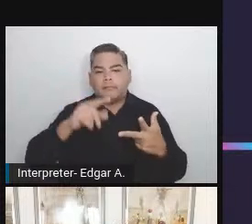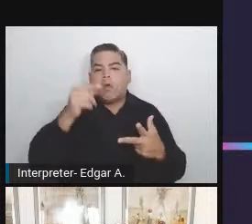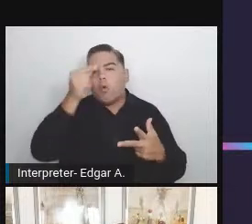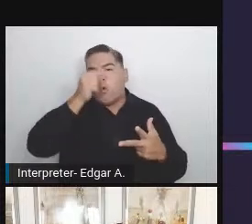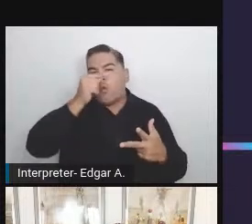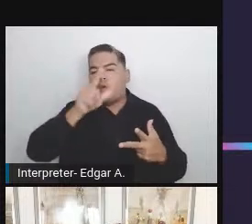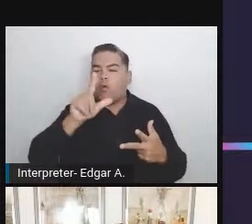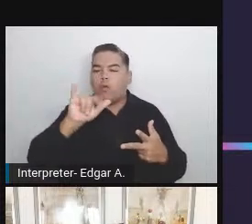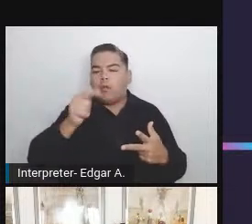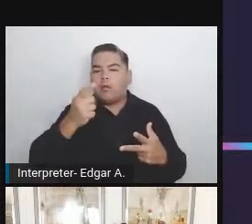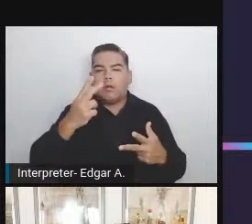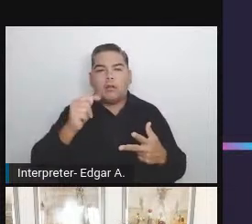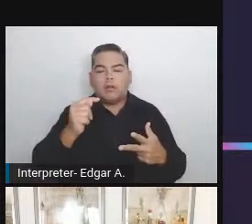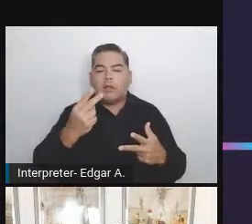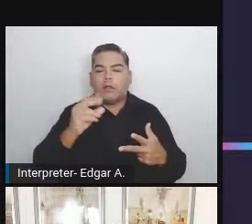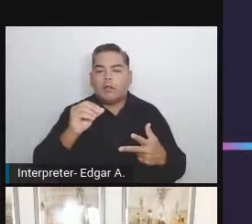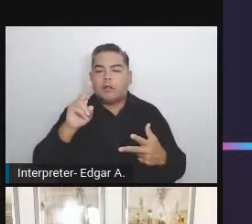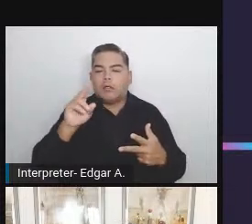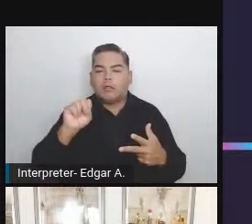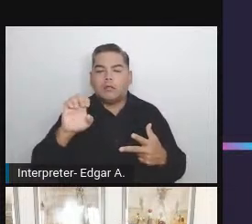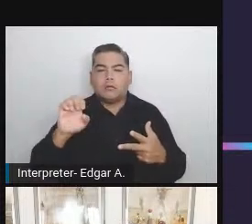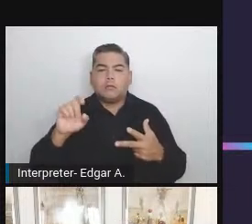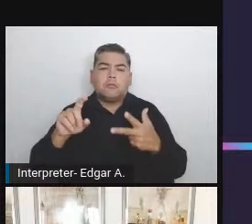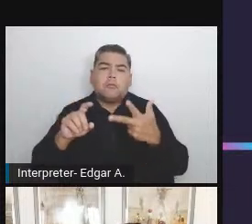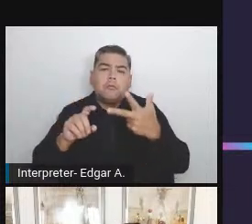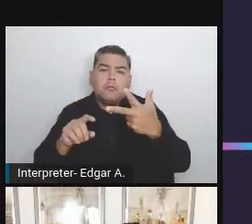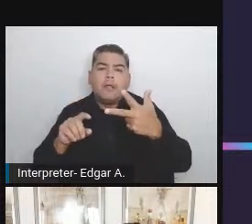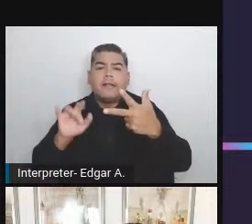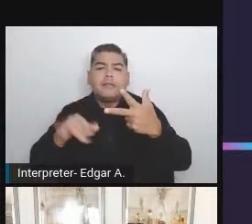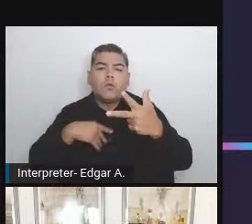like Google lighthouse and Ds, we can test our websites just